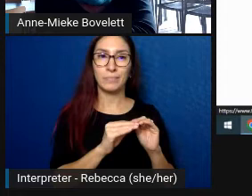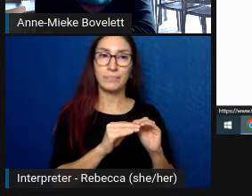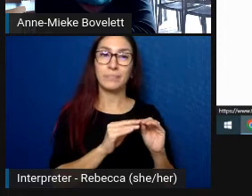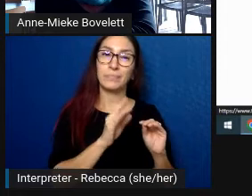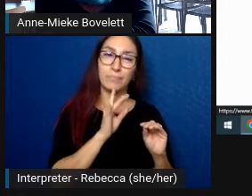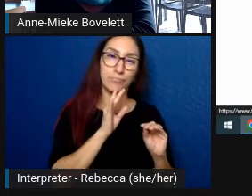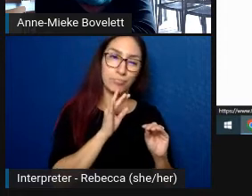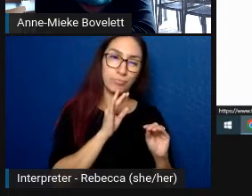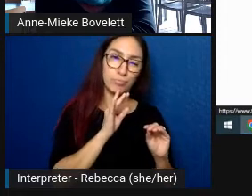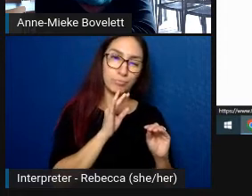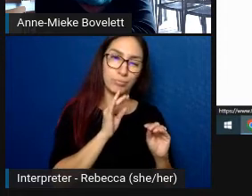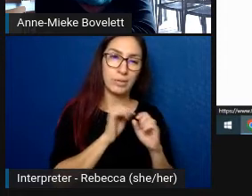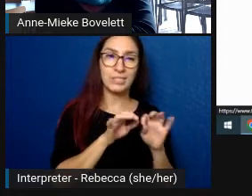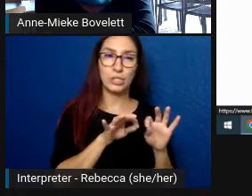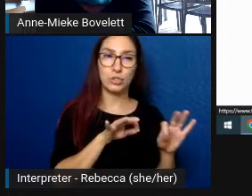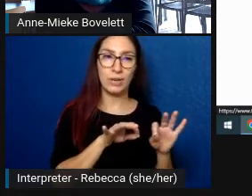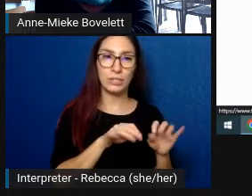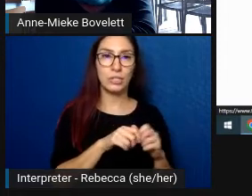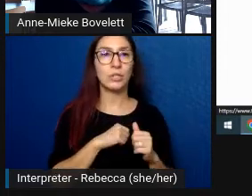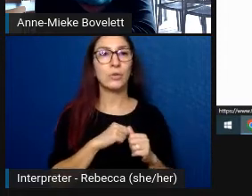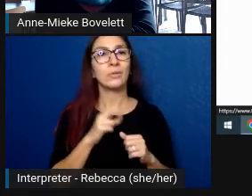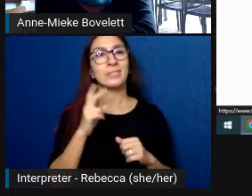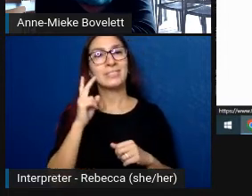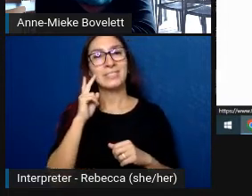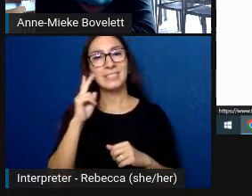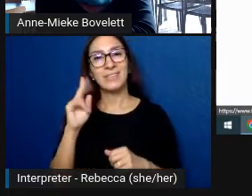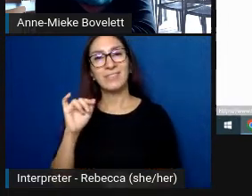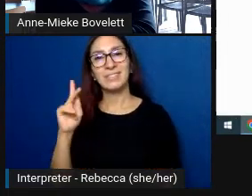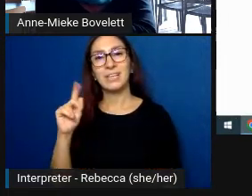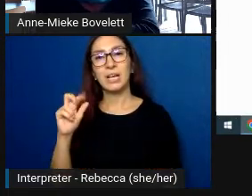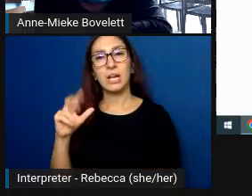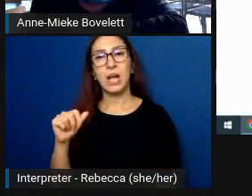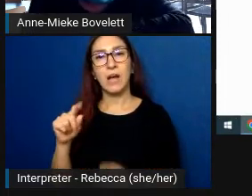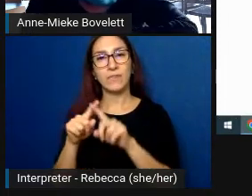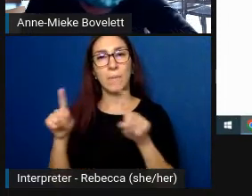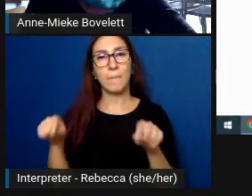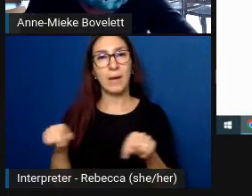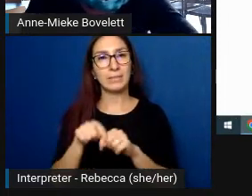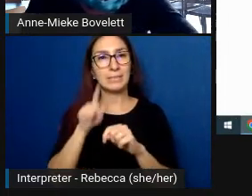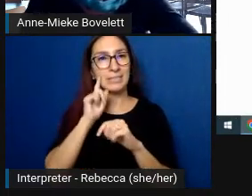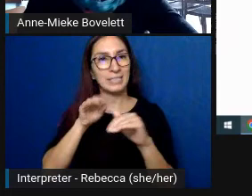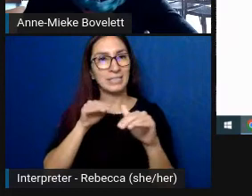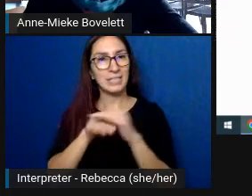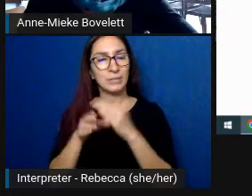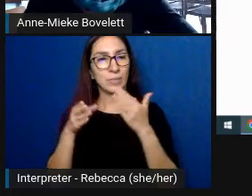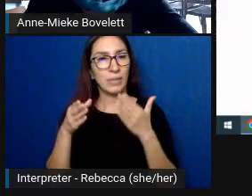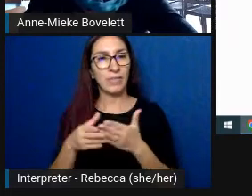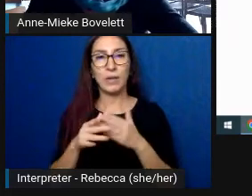Let's see if this combo box is accessible here, select. [screen reader] Yes, that works.